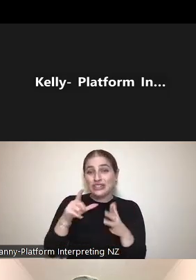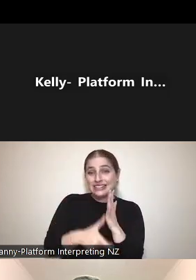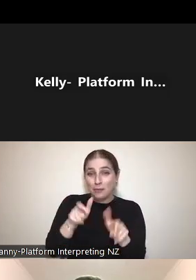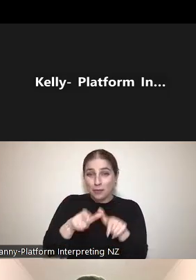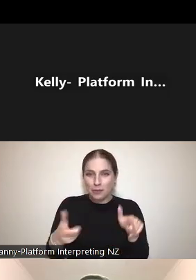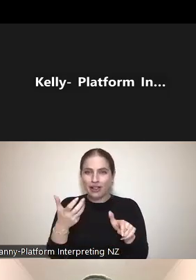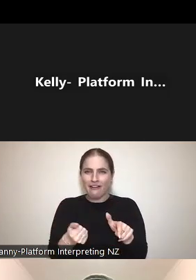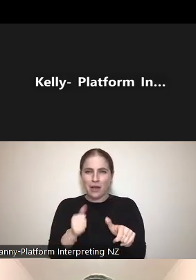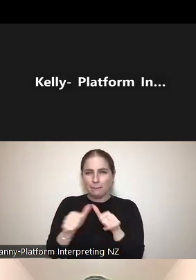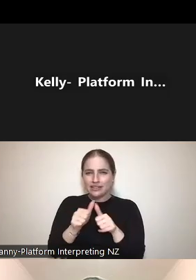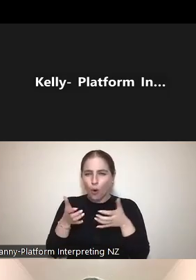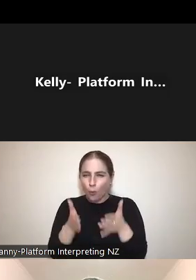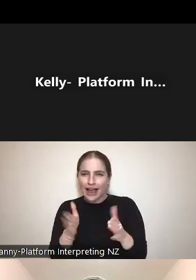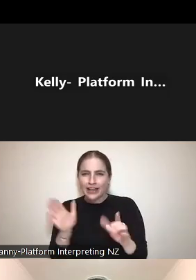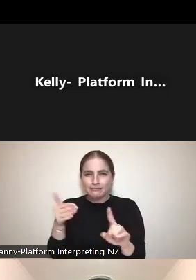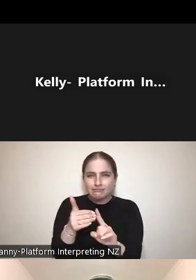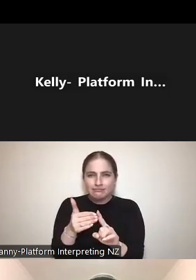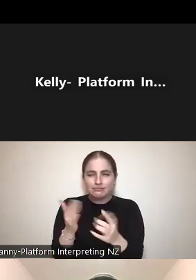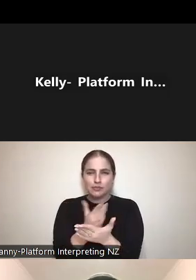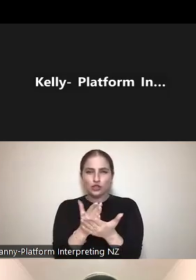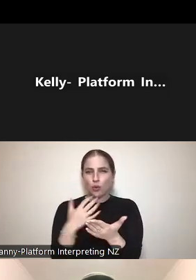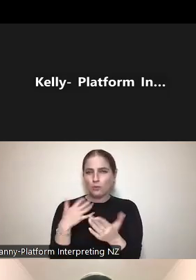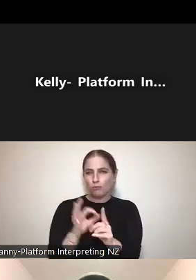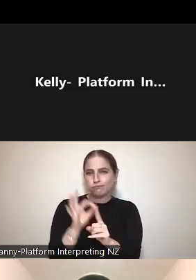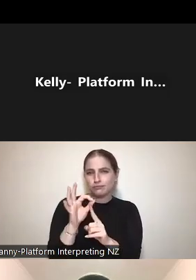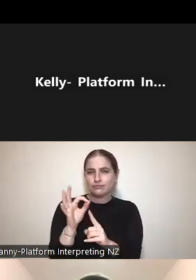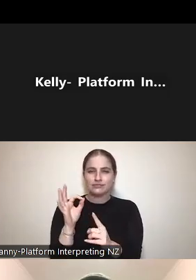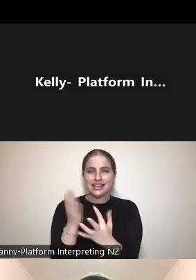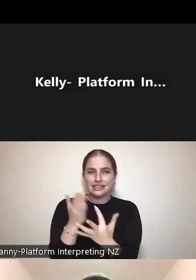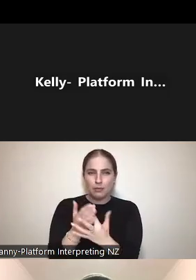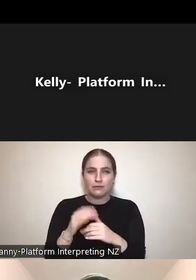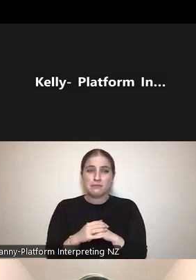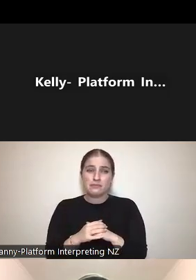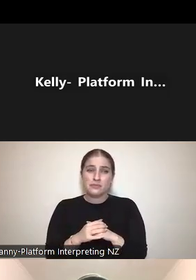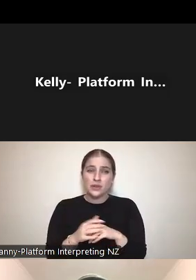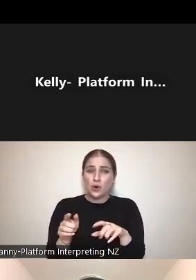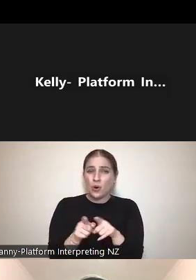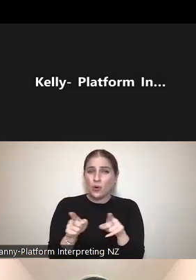so sharing those with your Deaf and disabled collaborators is always useful.